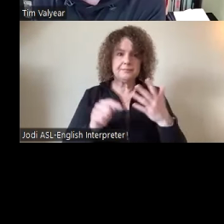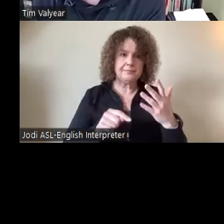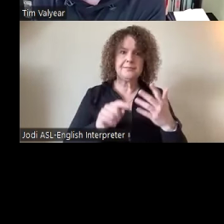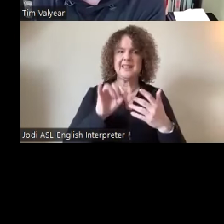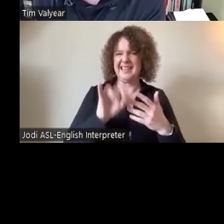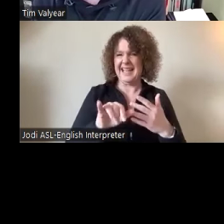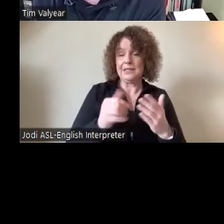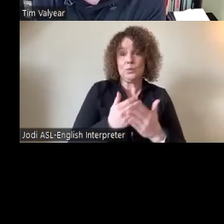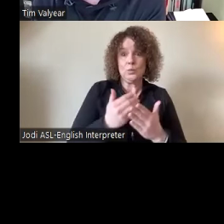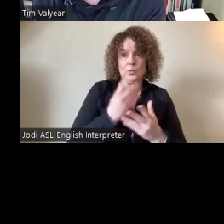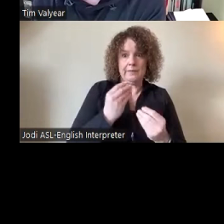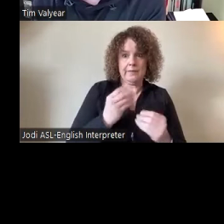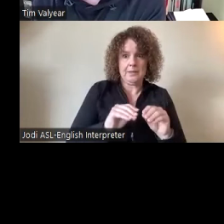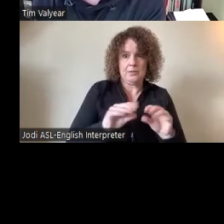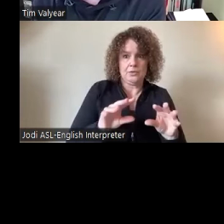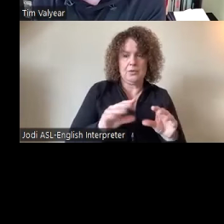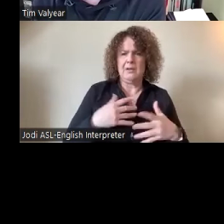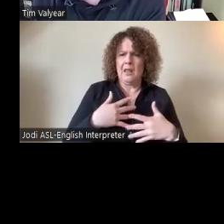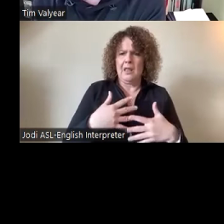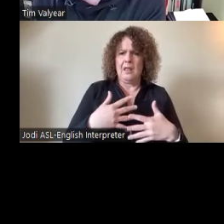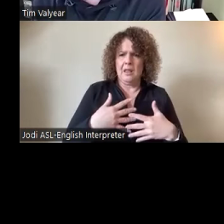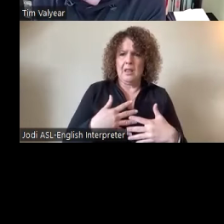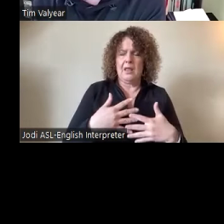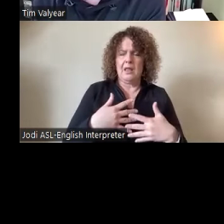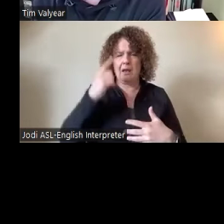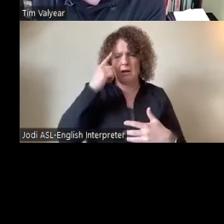. We have something called postor long COVID-19.